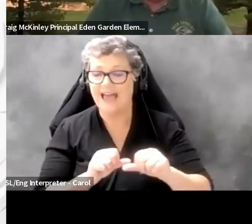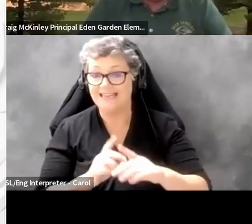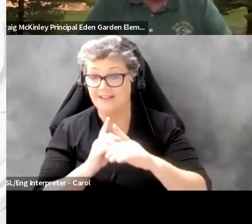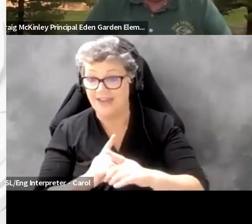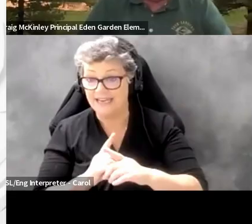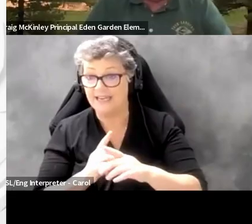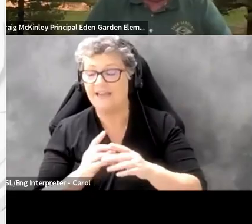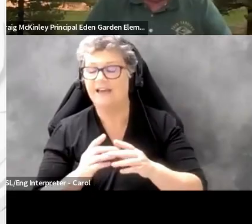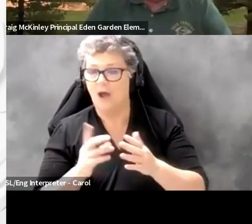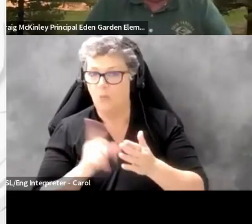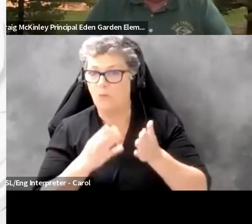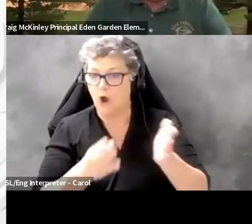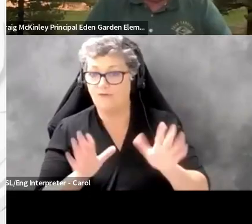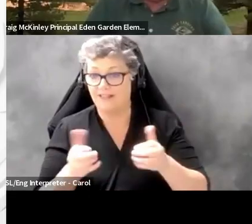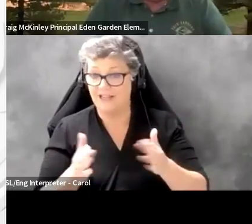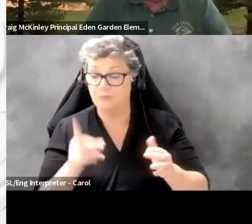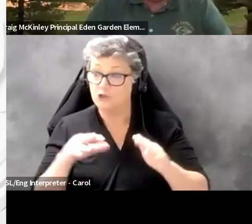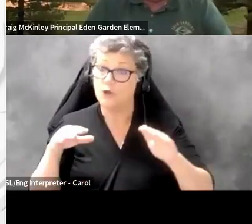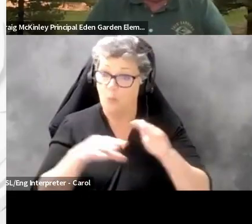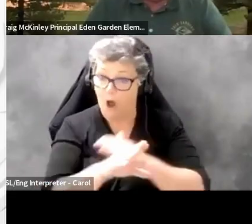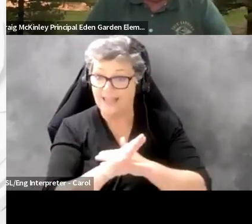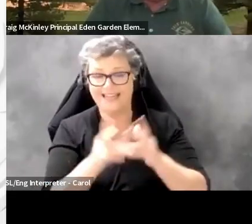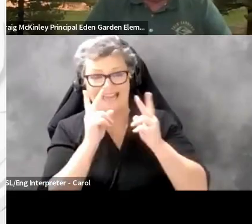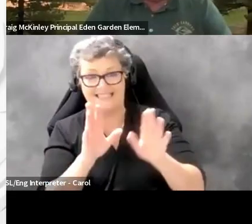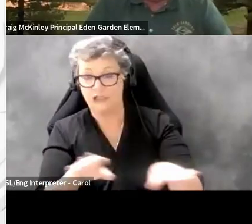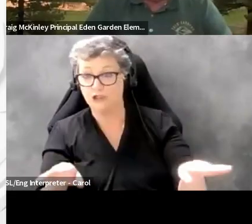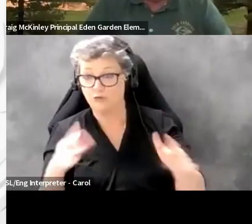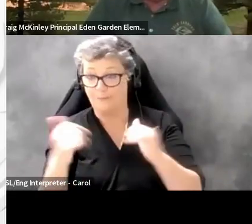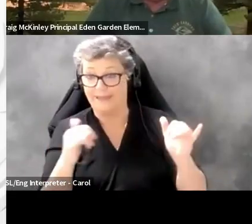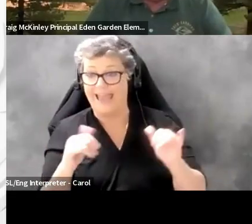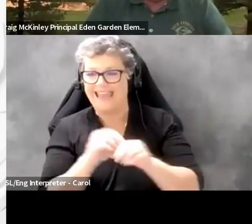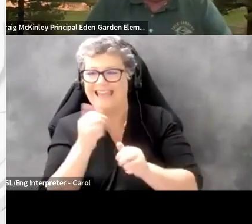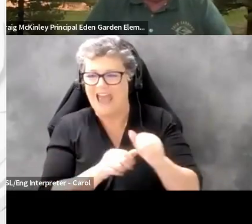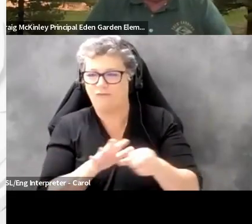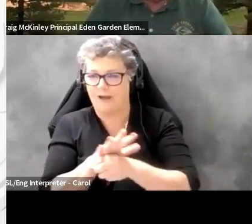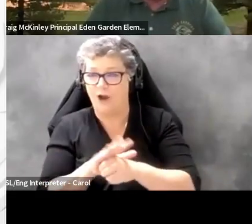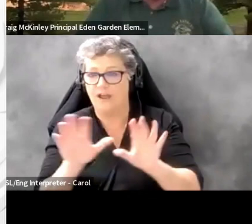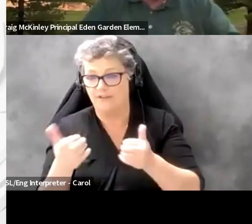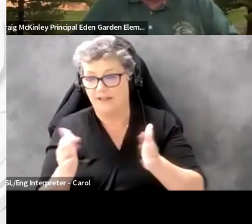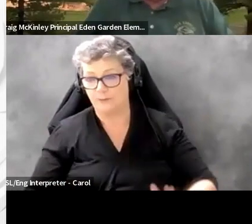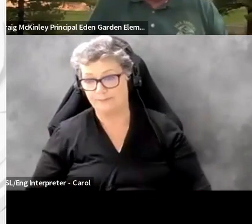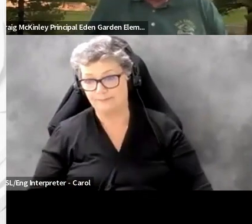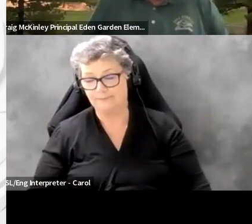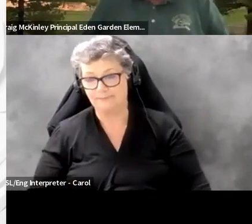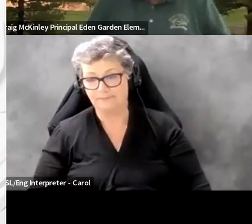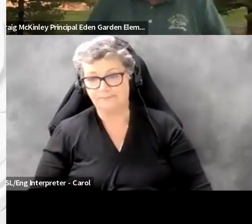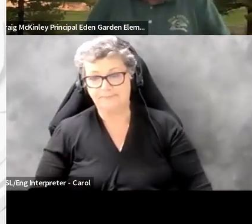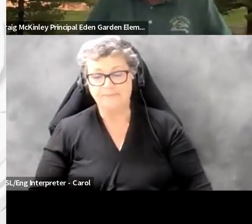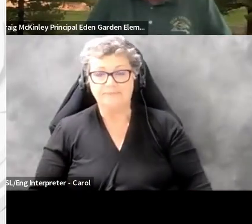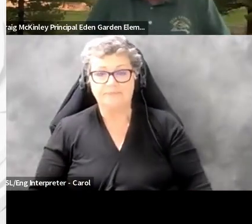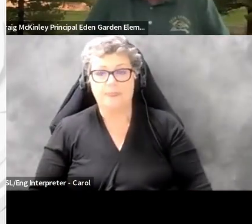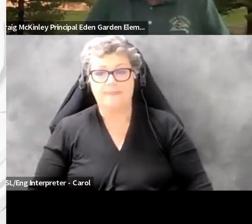in our classrooms. You should walk in and see children playing in every area of the classroom.